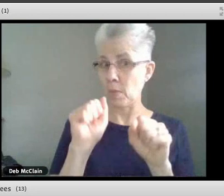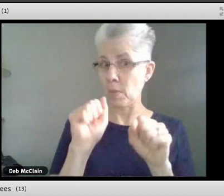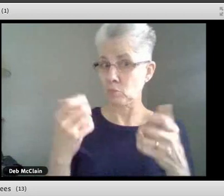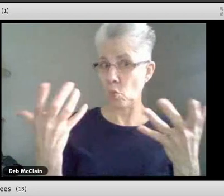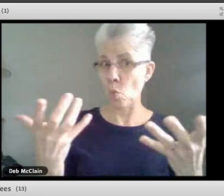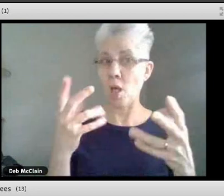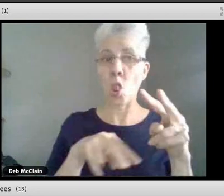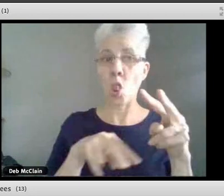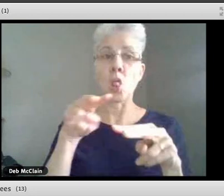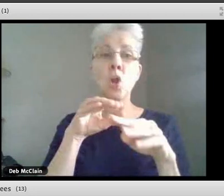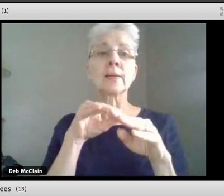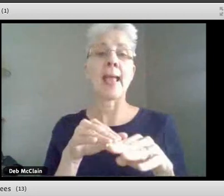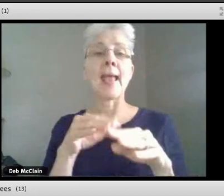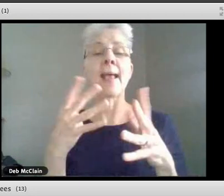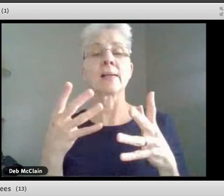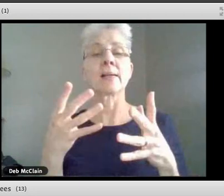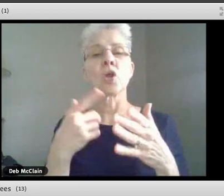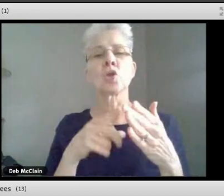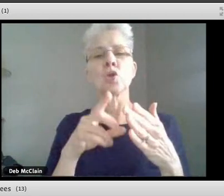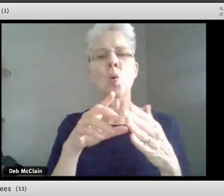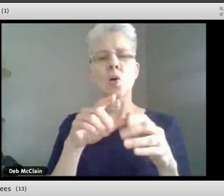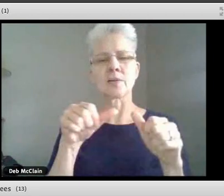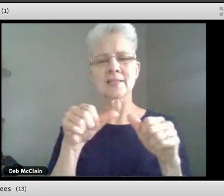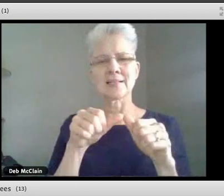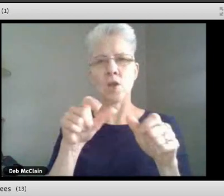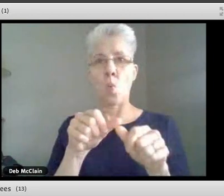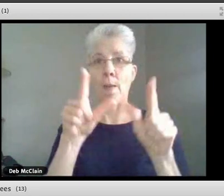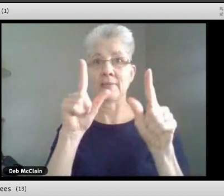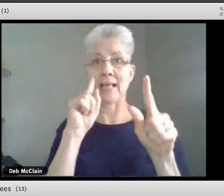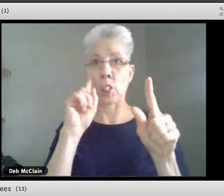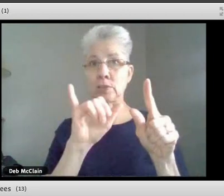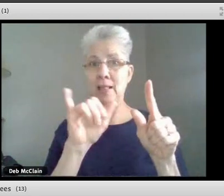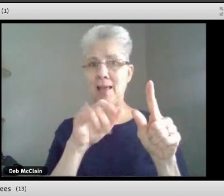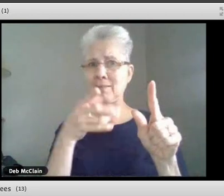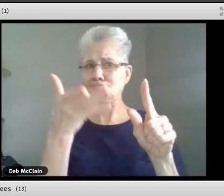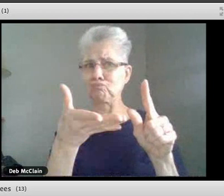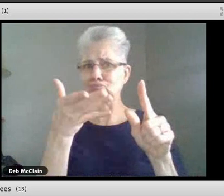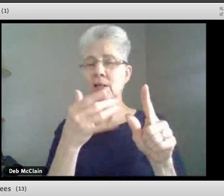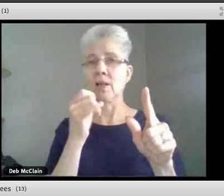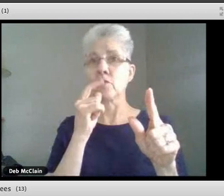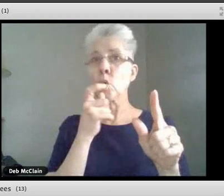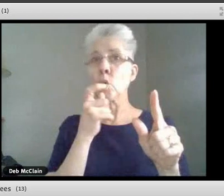for somebody who's blind, and so this is just an activity for you to do that but very simple.